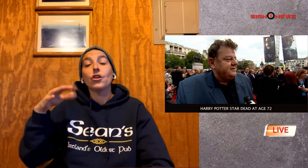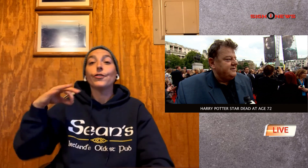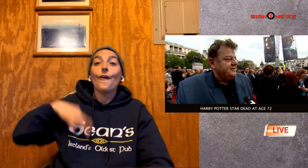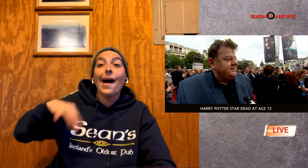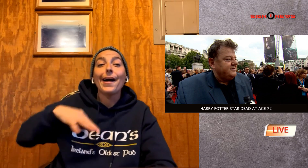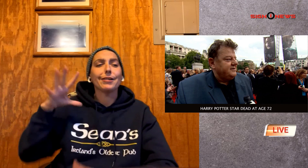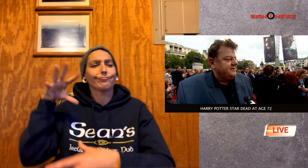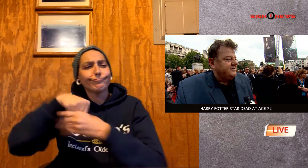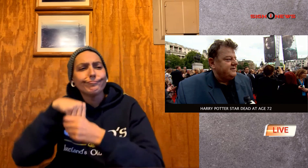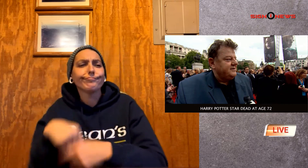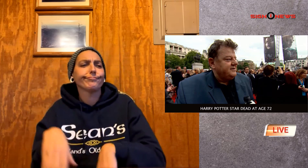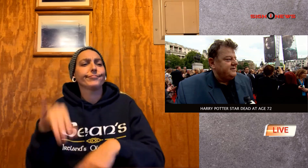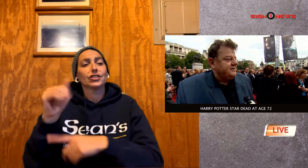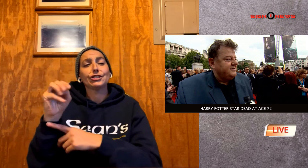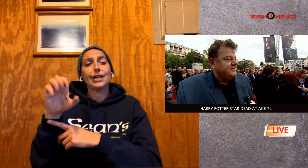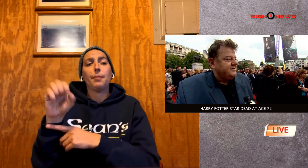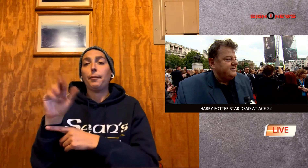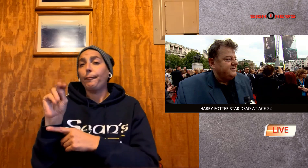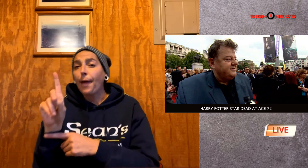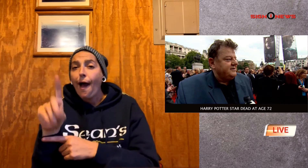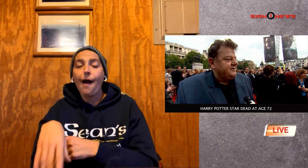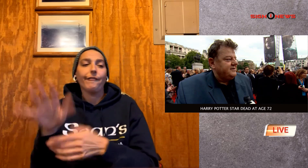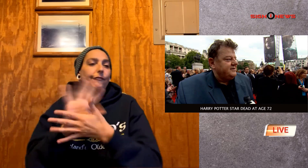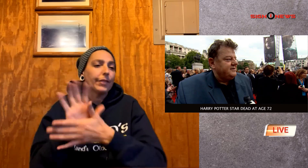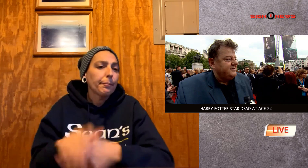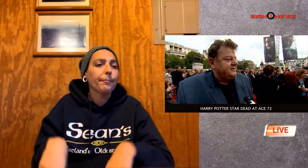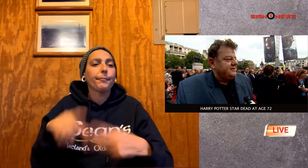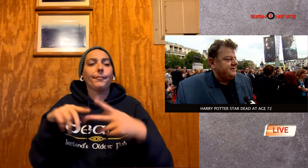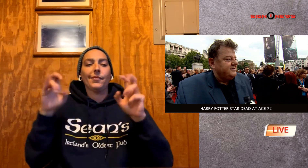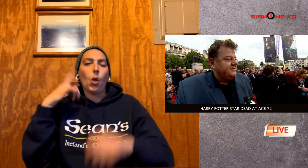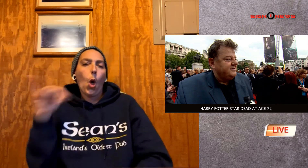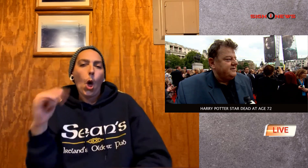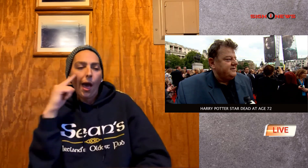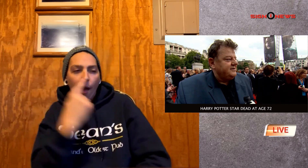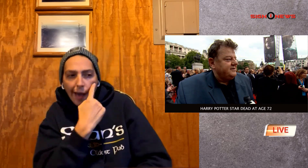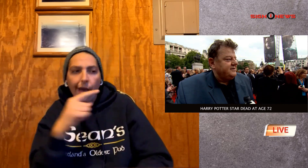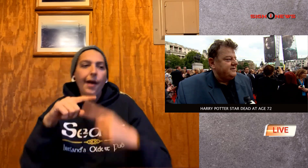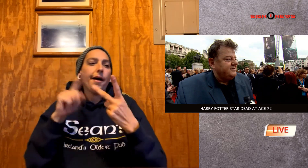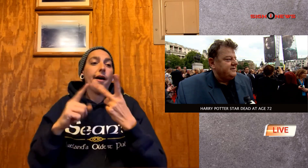Coltrane's other credits included the James Bond films goldeneye and the world is not